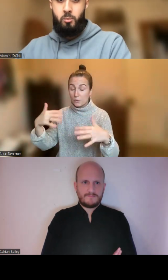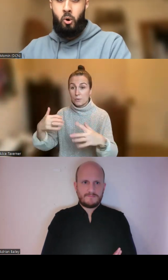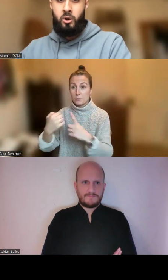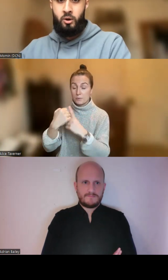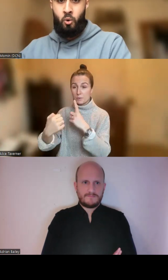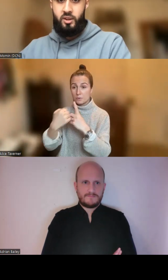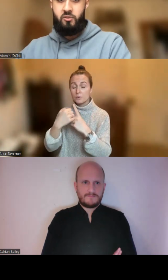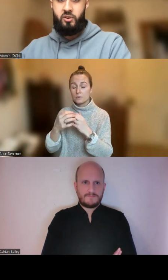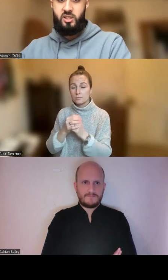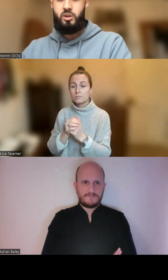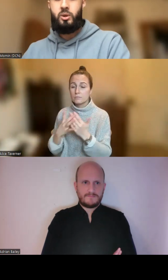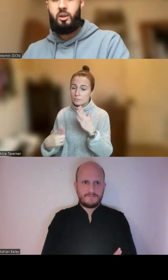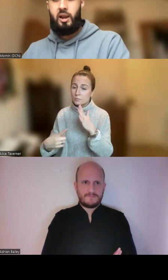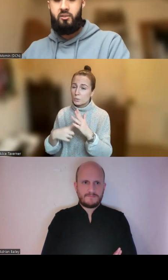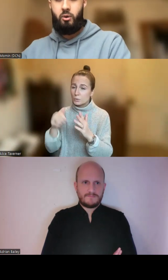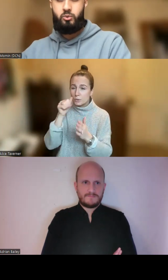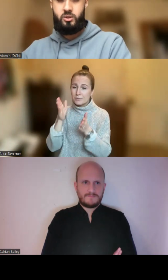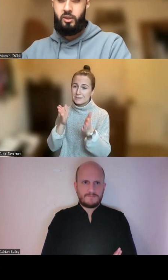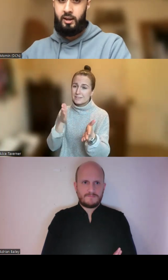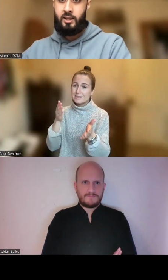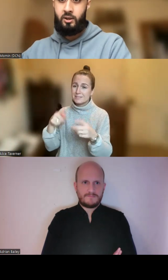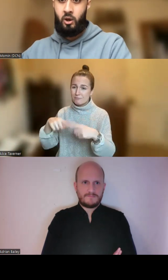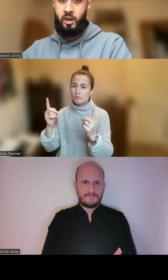It's important to note the differences between the platforms. Something like TikTok,